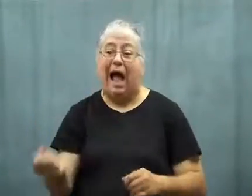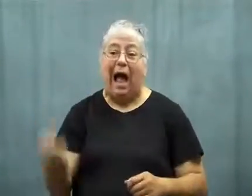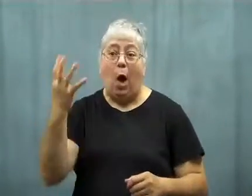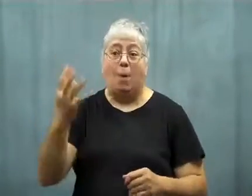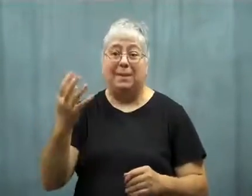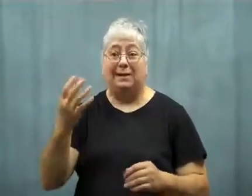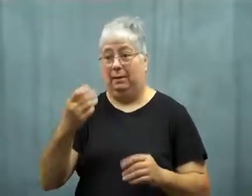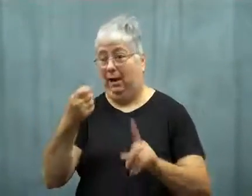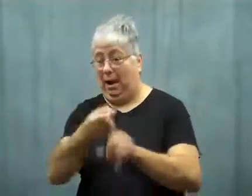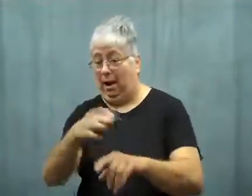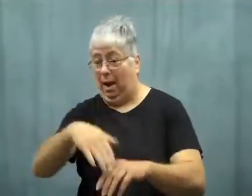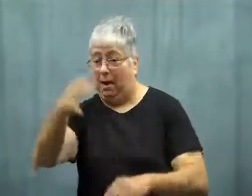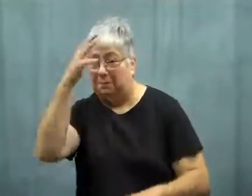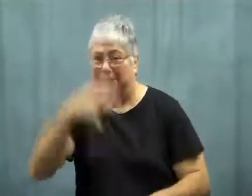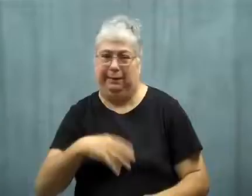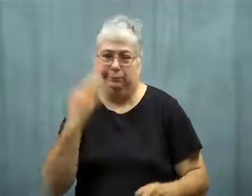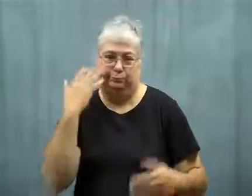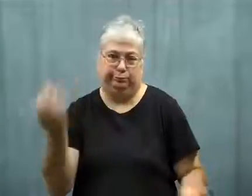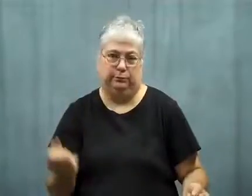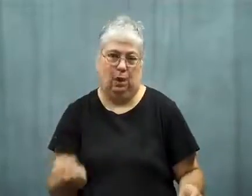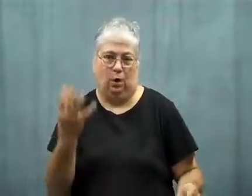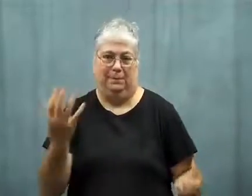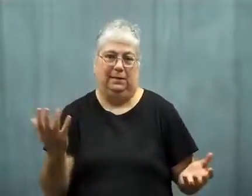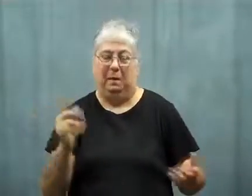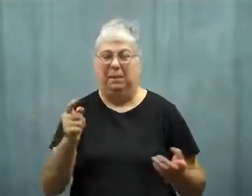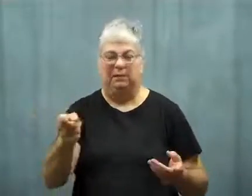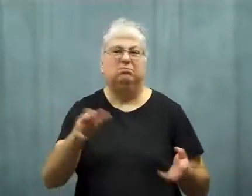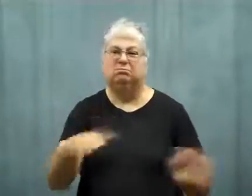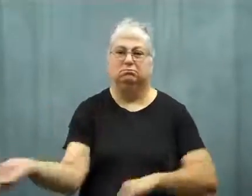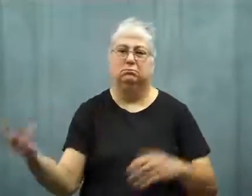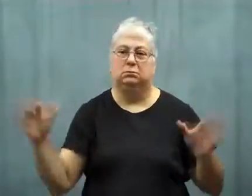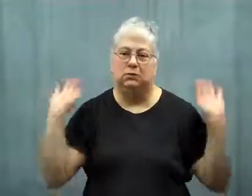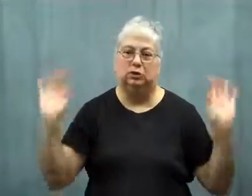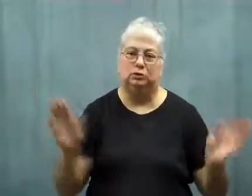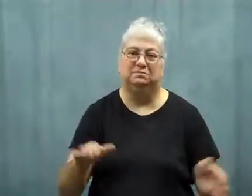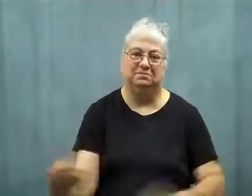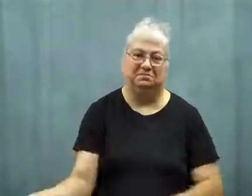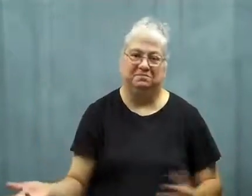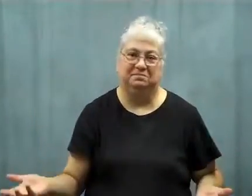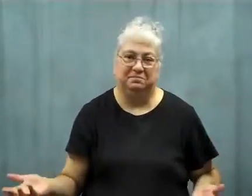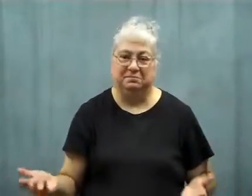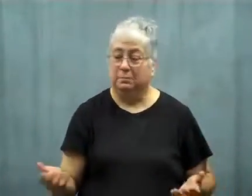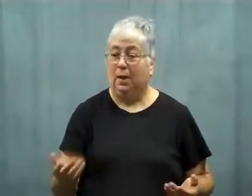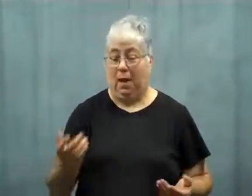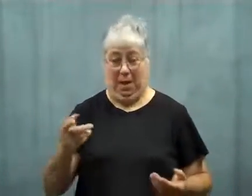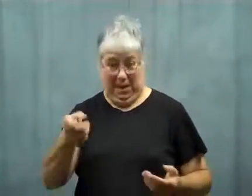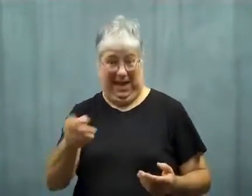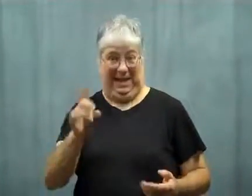We don't know how many rounds hit Johnson, but he was killed.